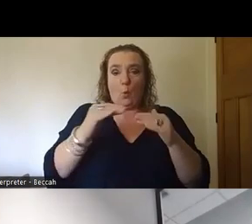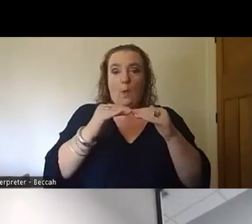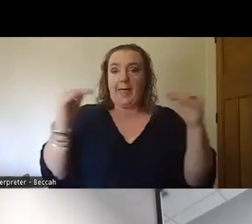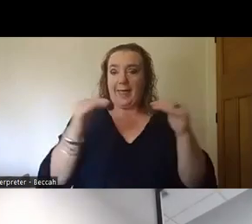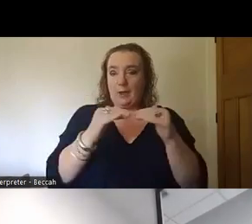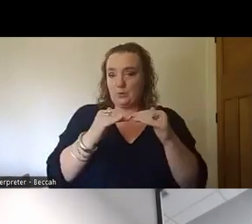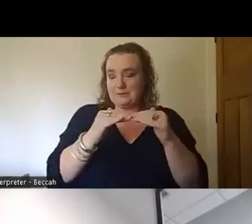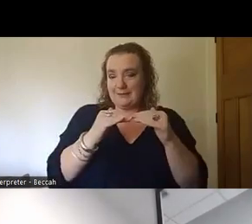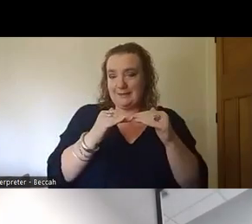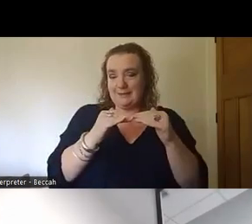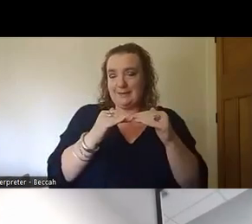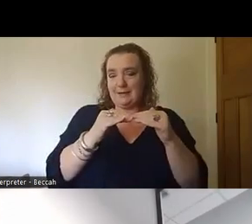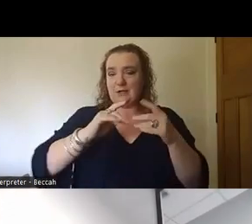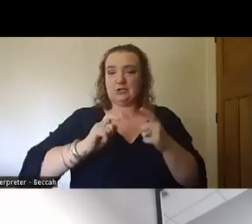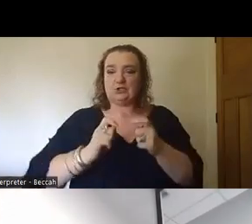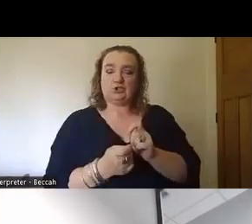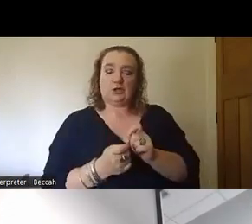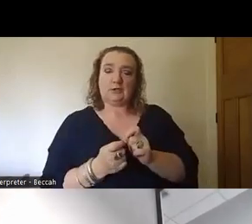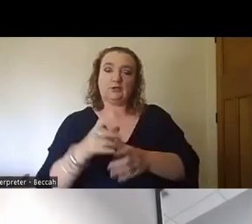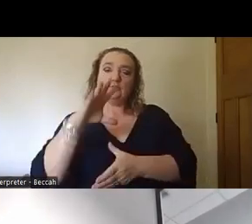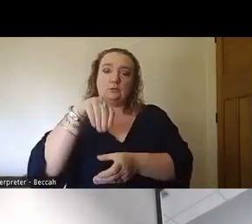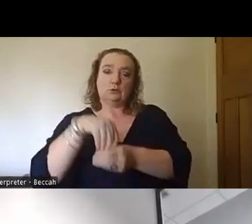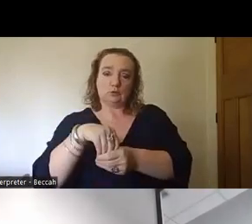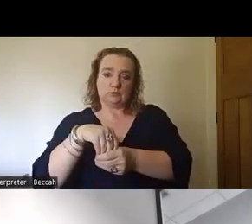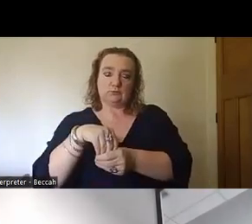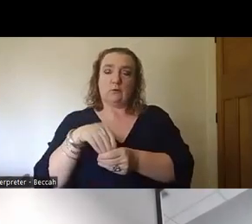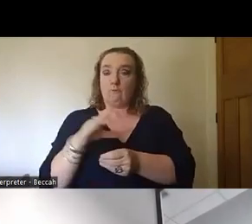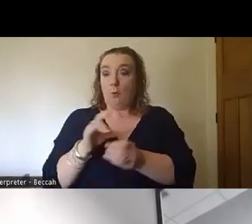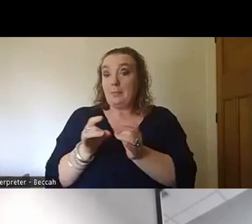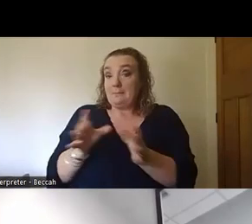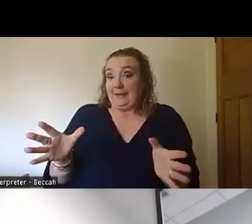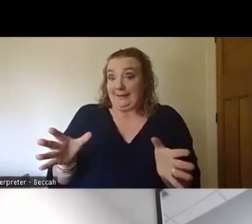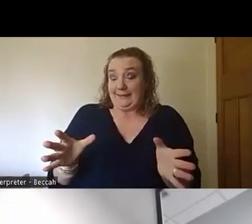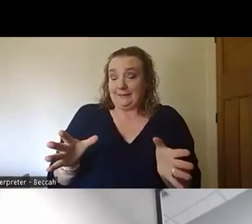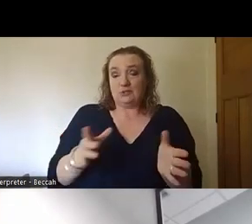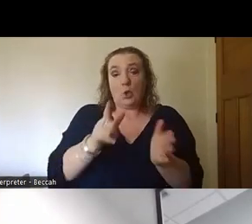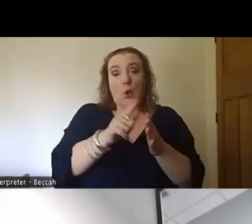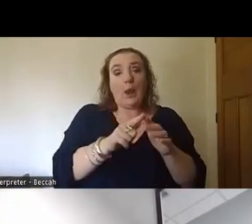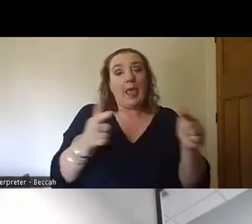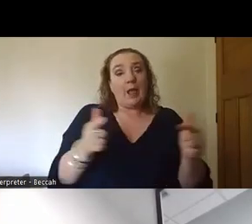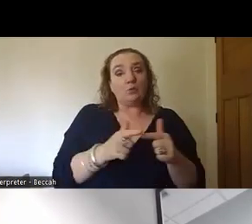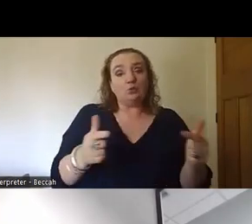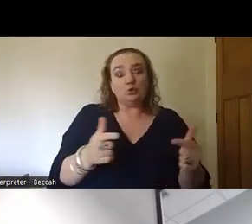from an inclusive curriculum from the outset. So the language that you would see in Te Mātaiaho